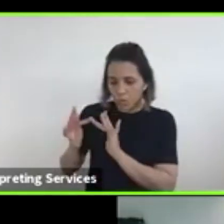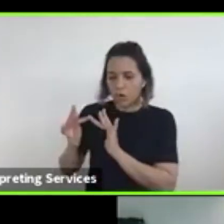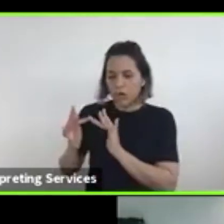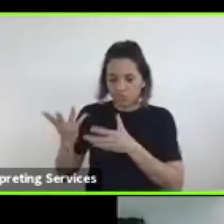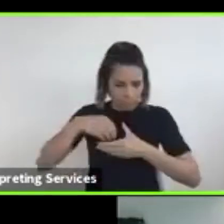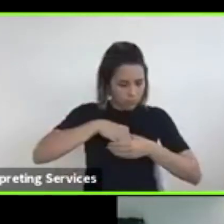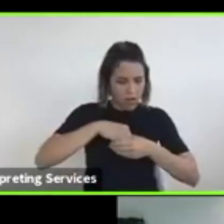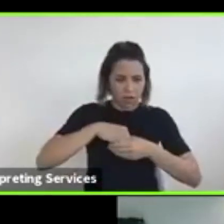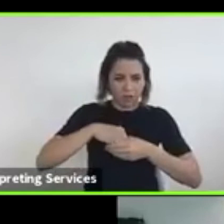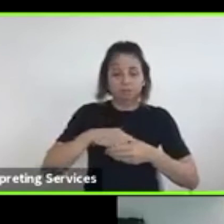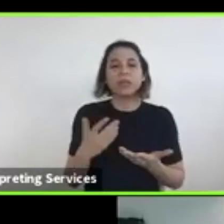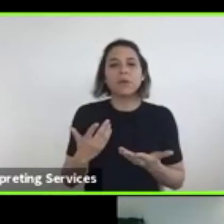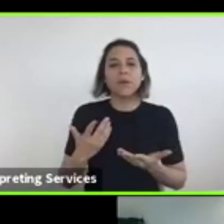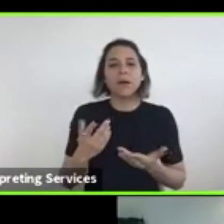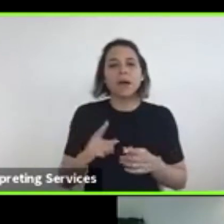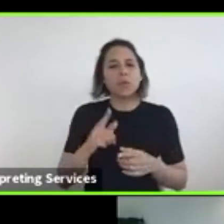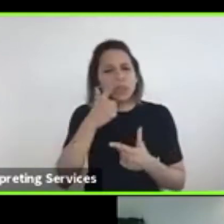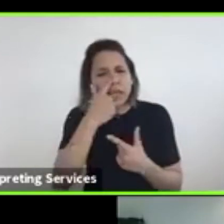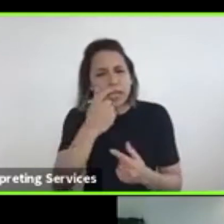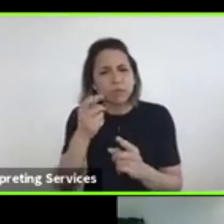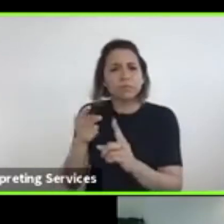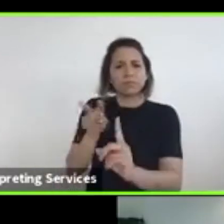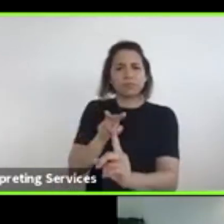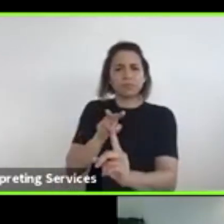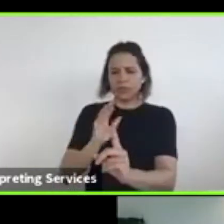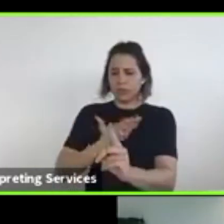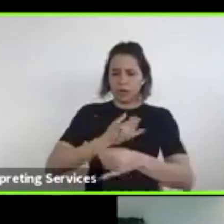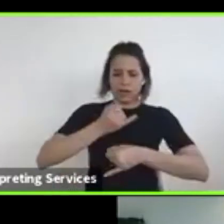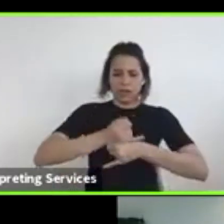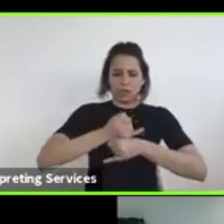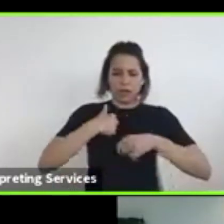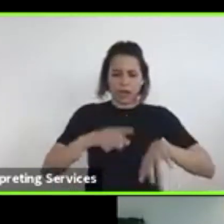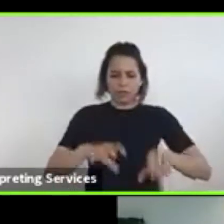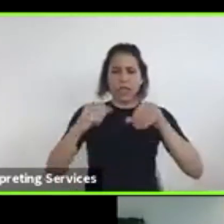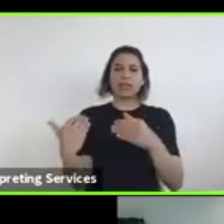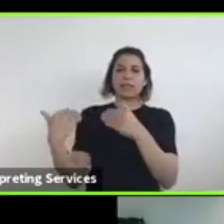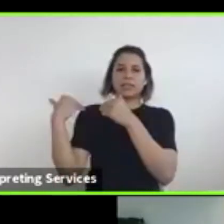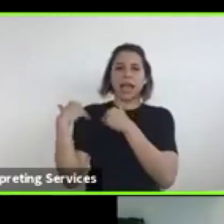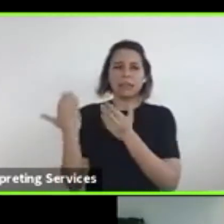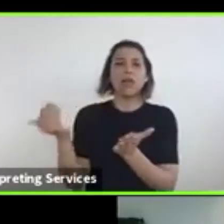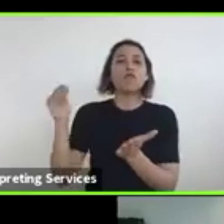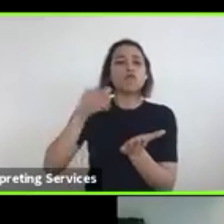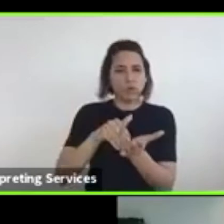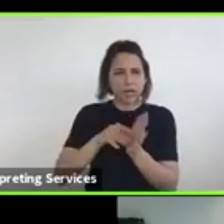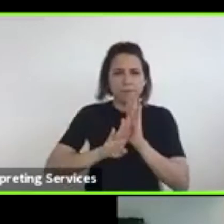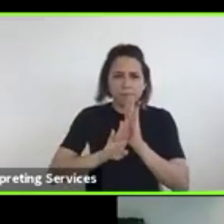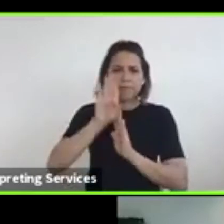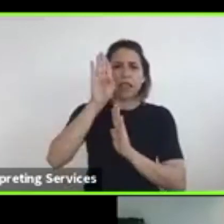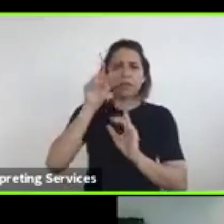AS I'VE TAKEN THE TASK OF REWRITING, I'VE KIND OF BEEN USING THE SAME